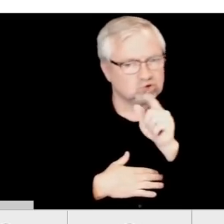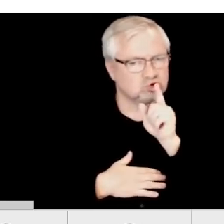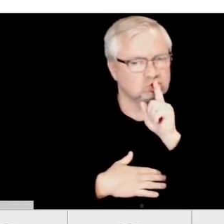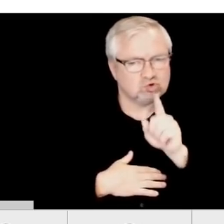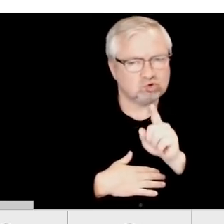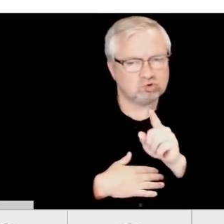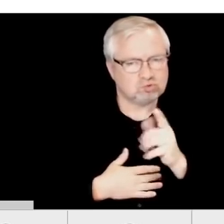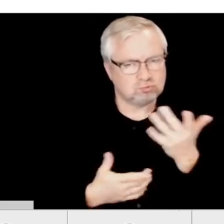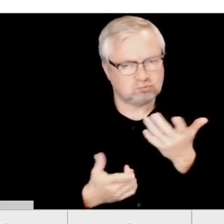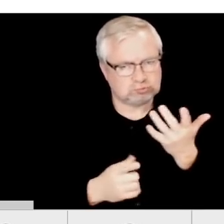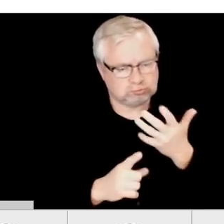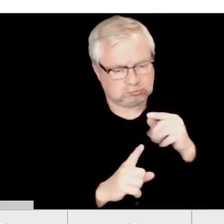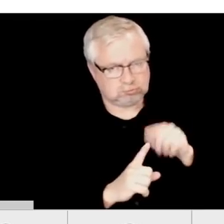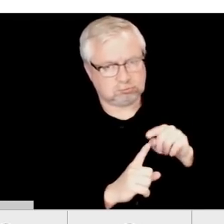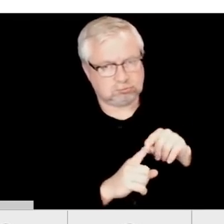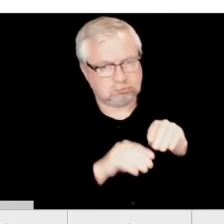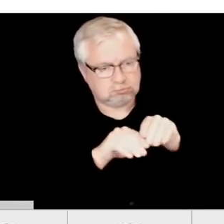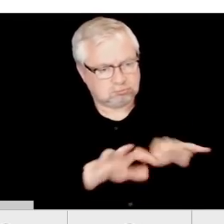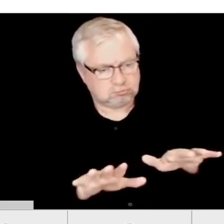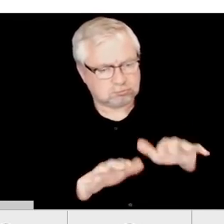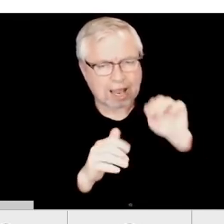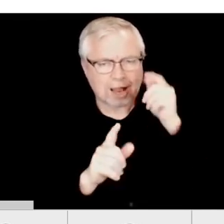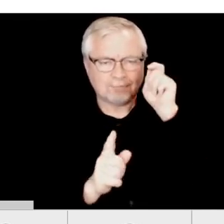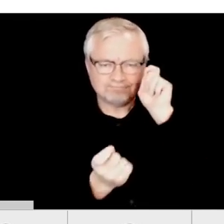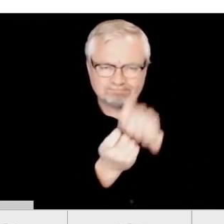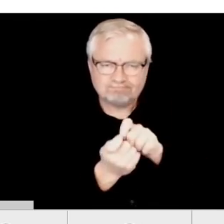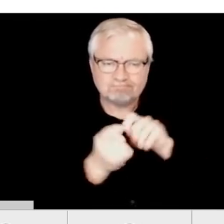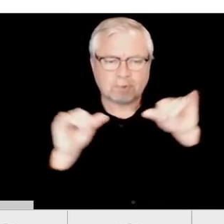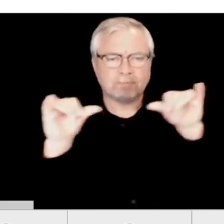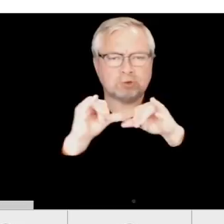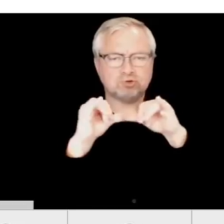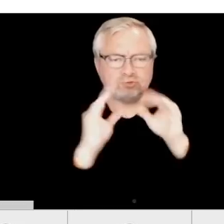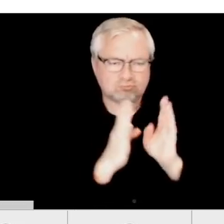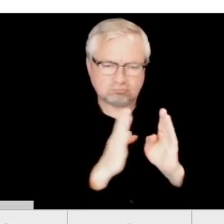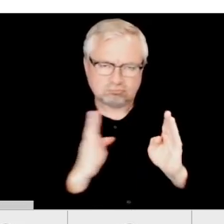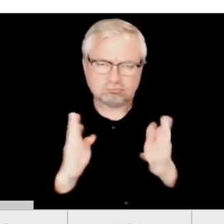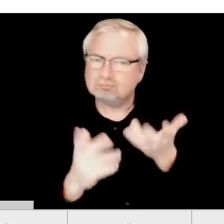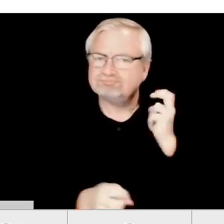We know now that there are a significant number of asymptomatic